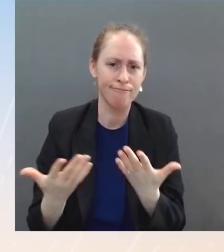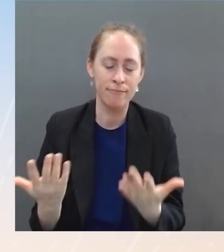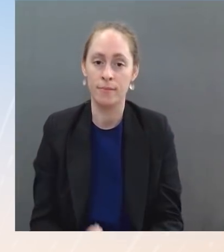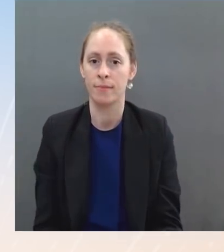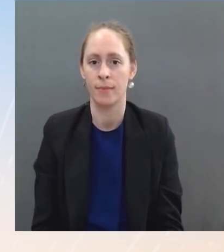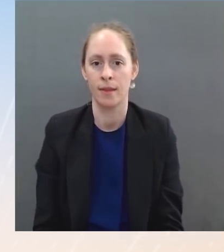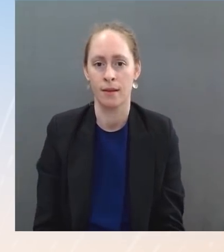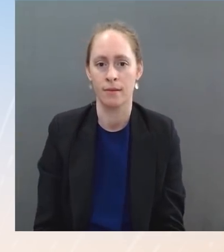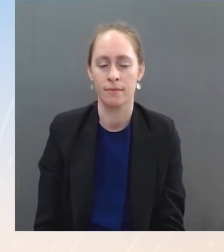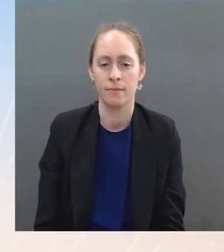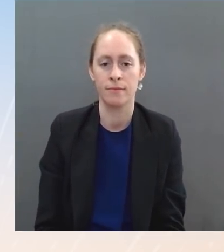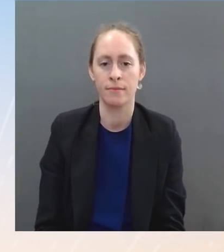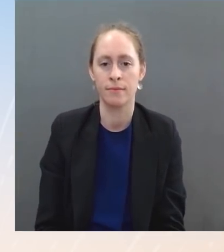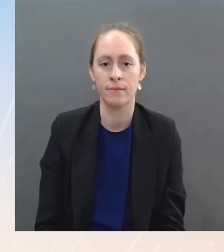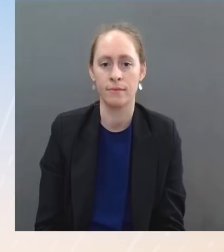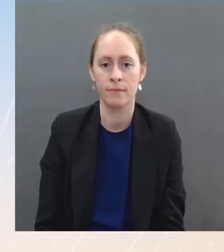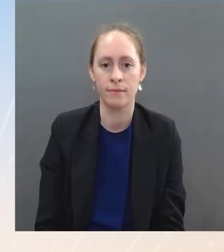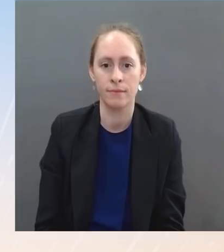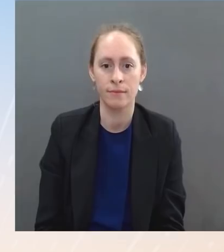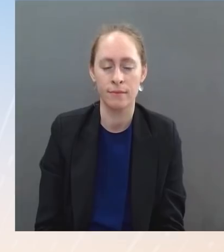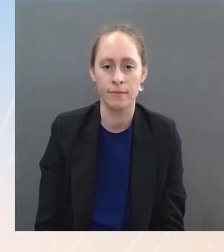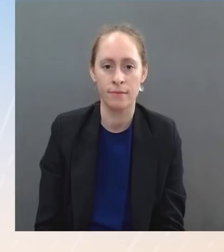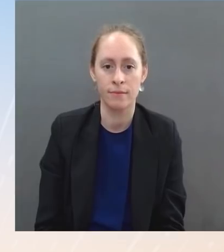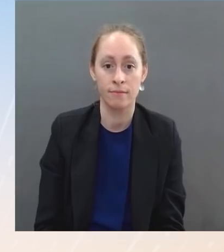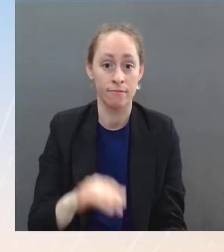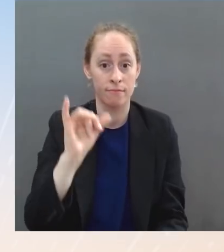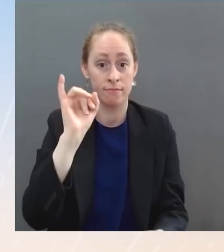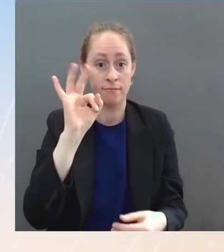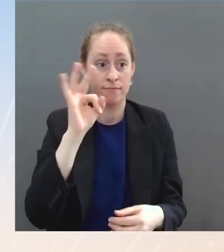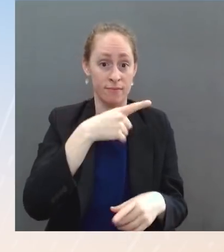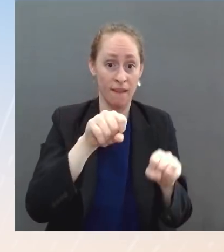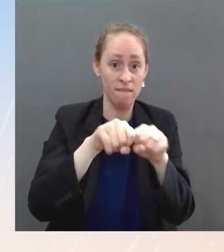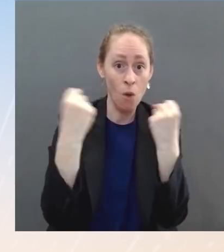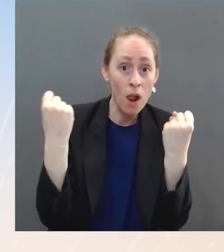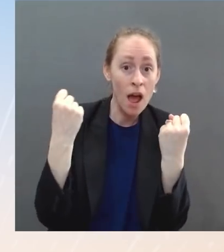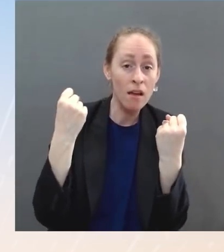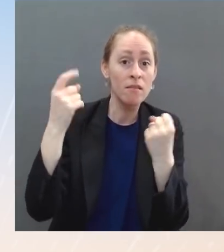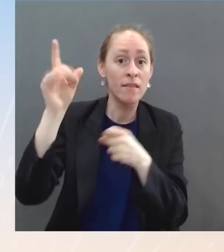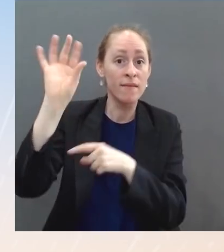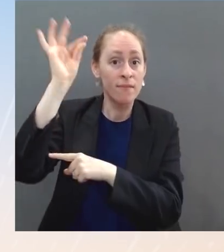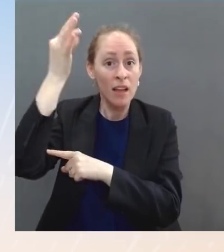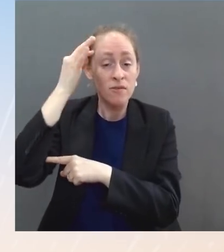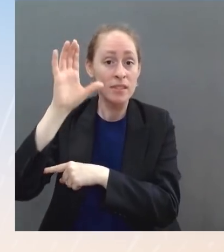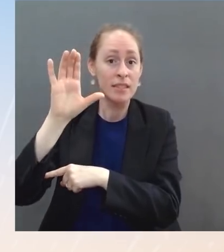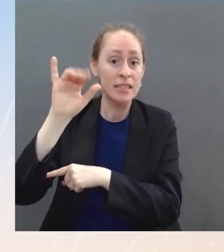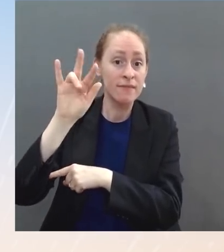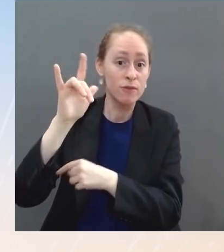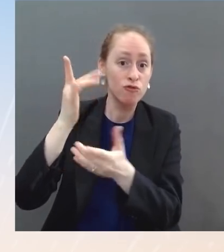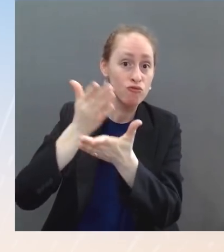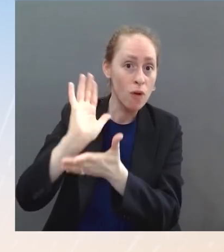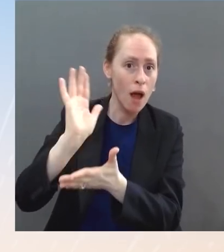violates federal civil rights law. But I would note that parents across the country